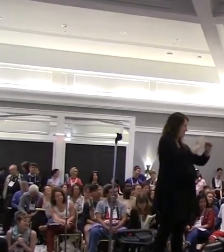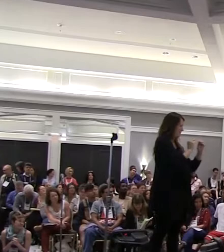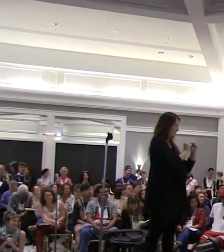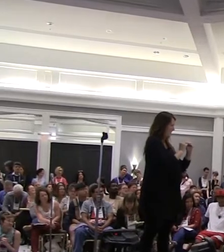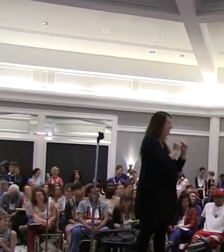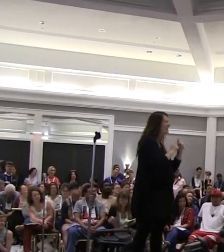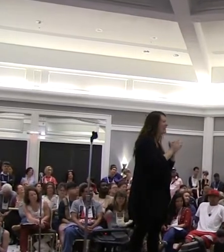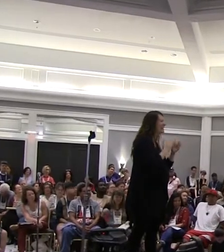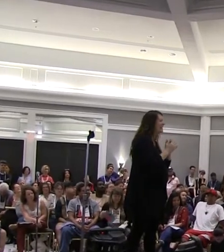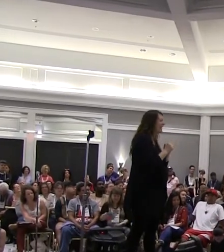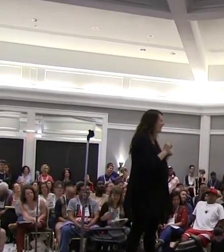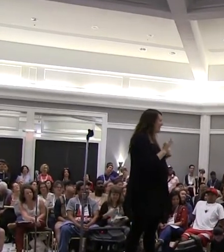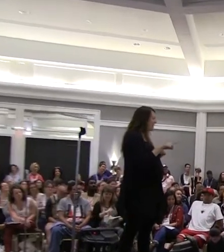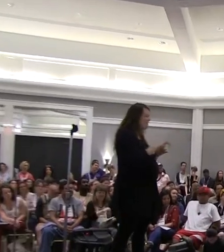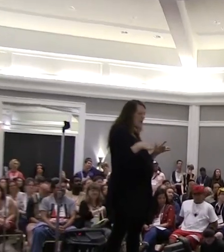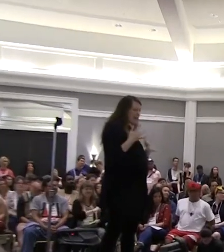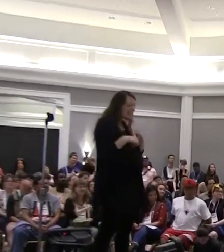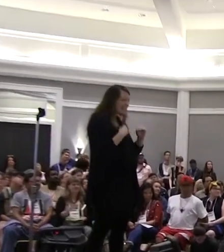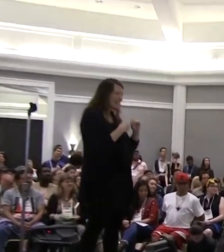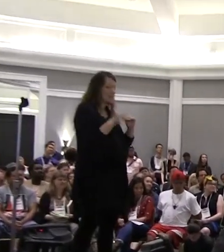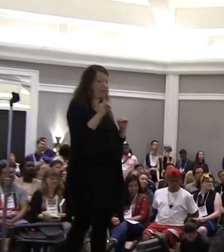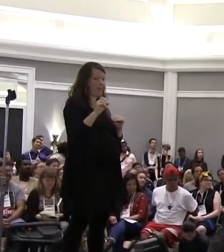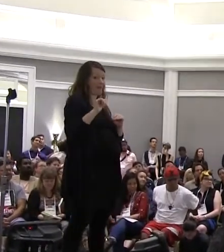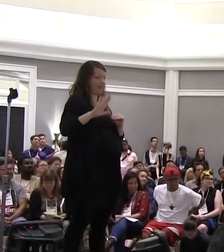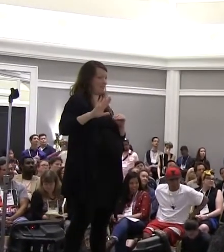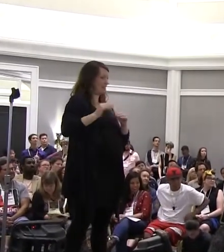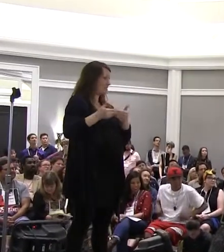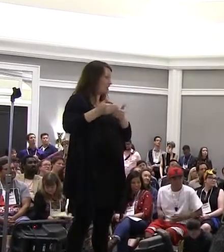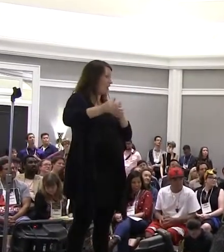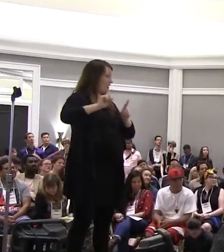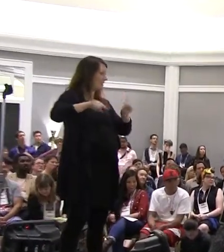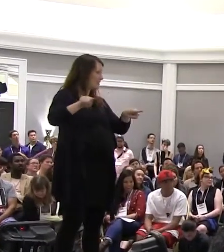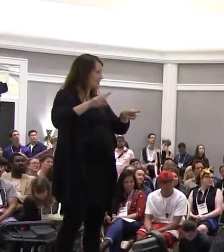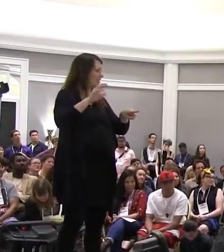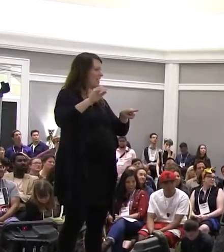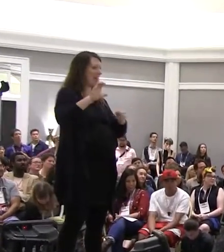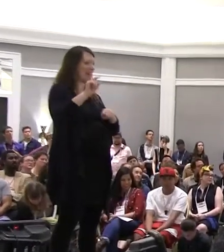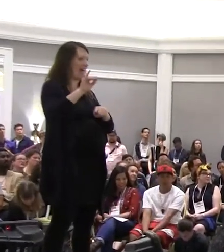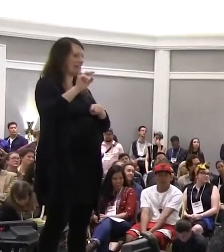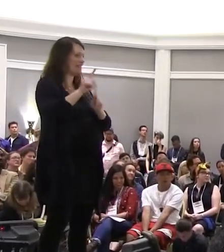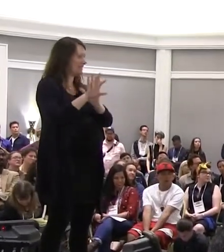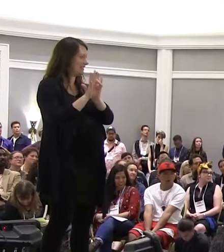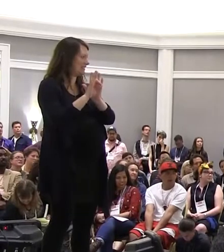If you are excited about Isaac's session about beyond diversity in casting, in terms of racial equity,